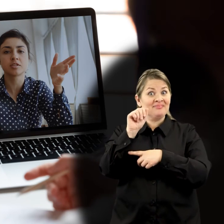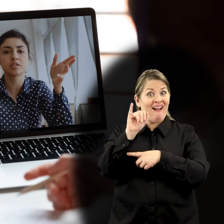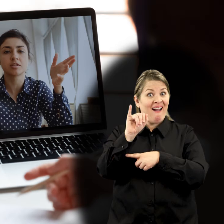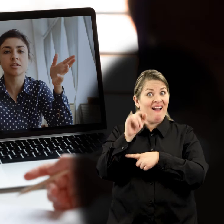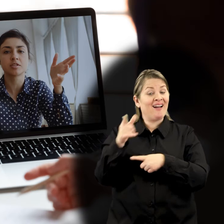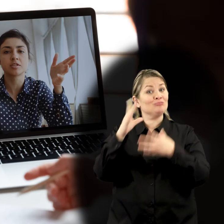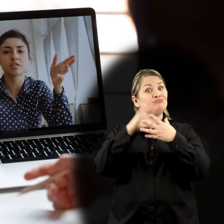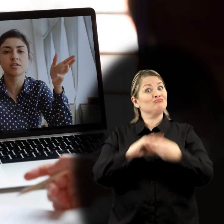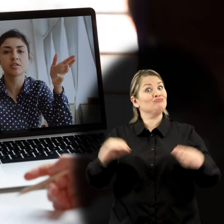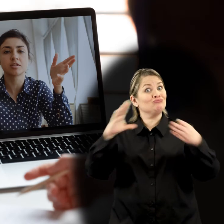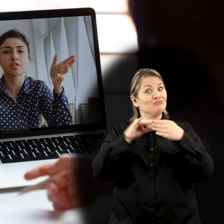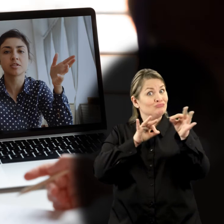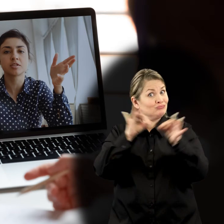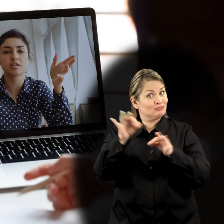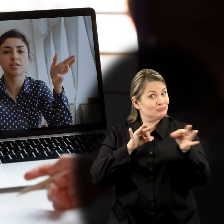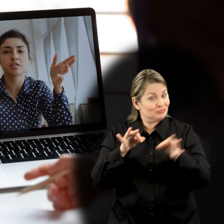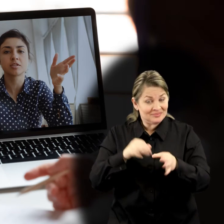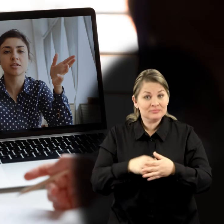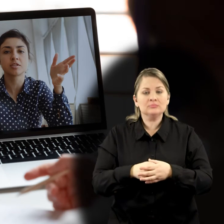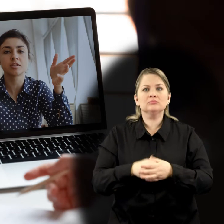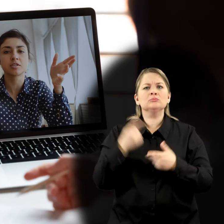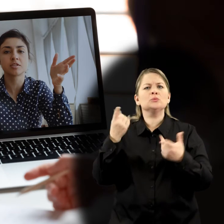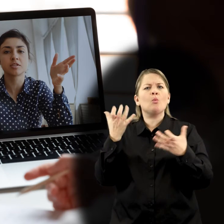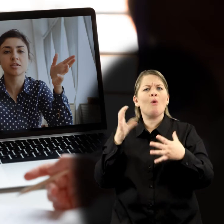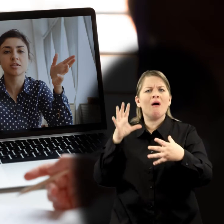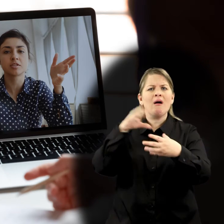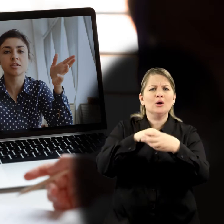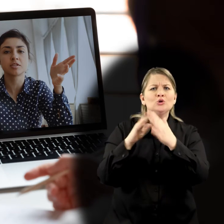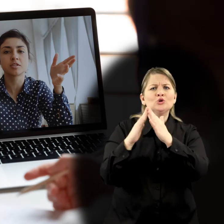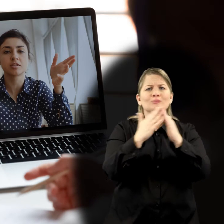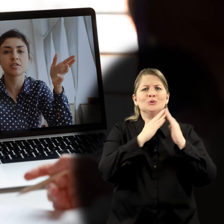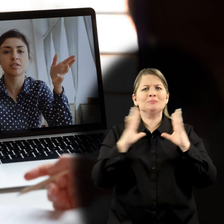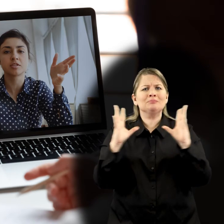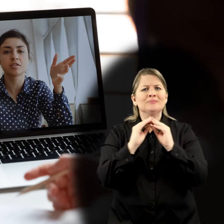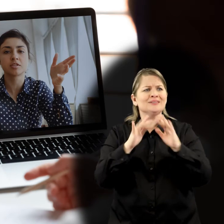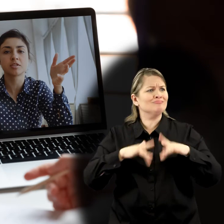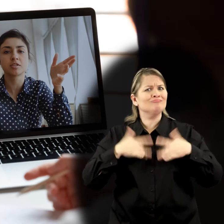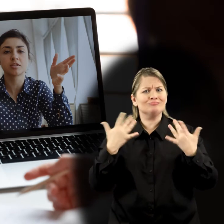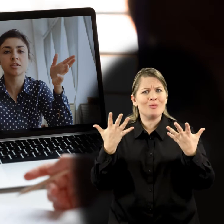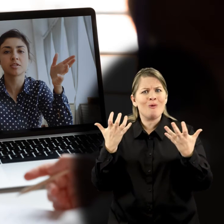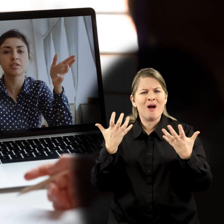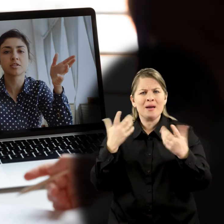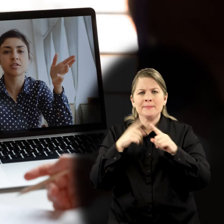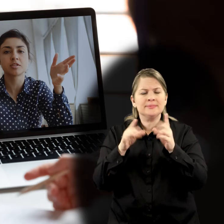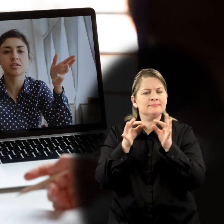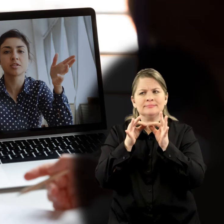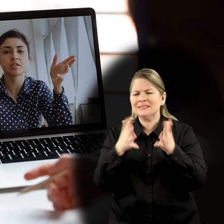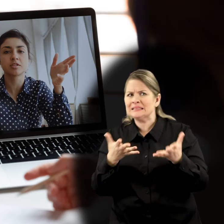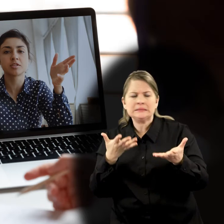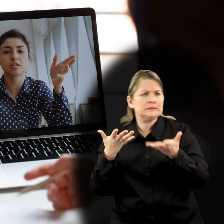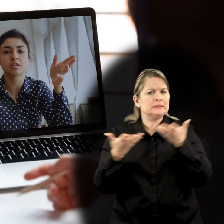has to think about communications access before attending community events.